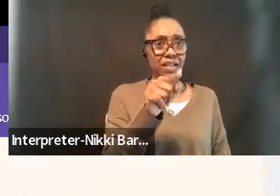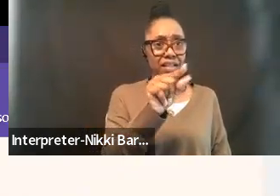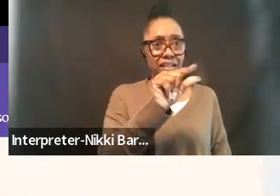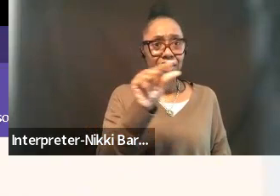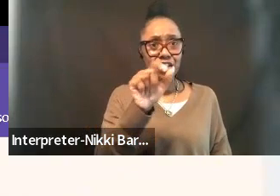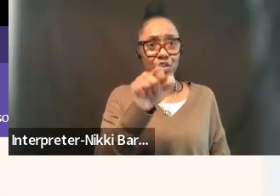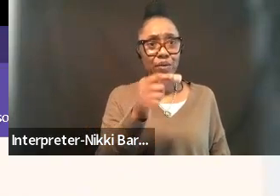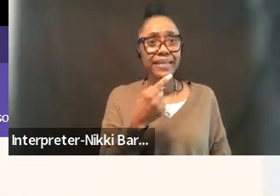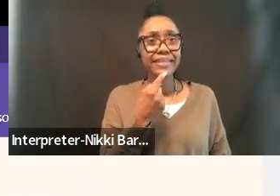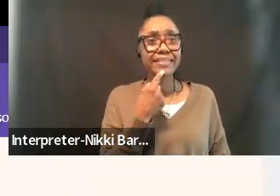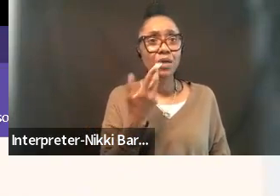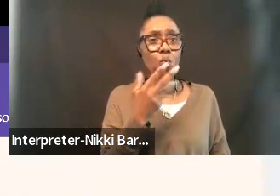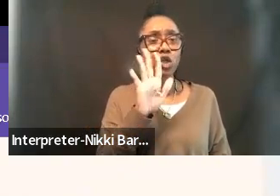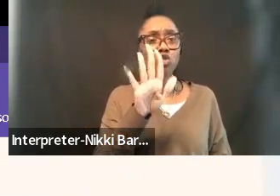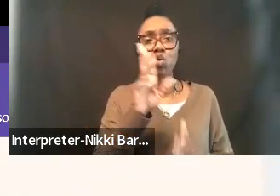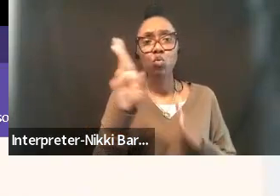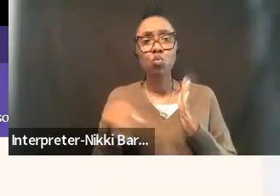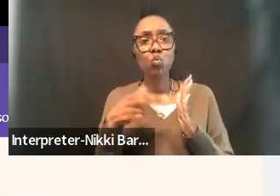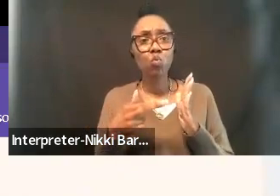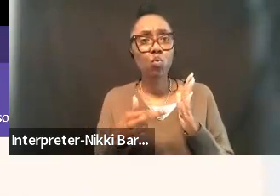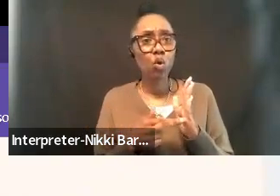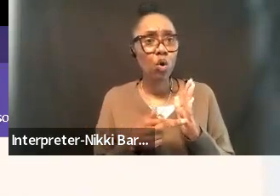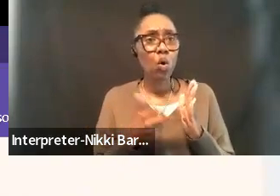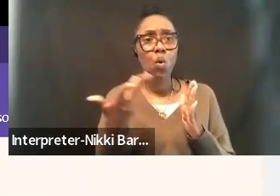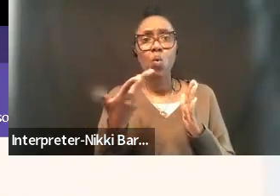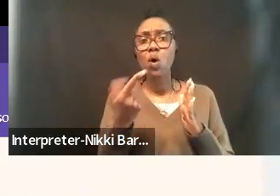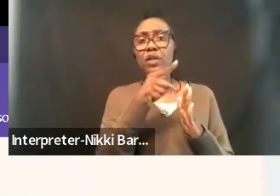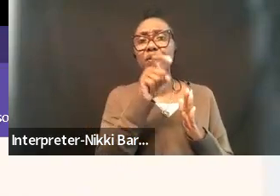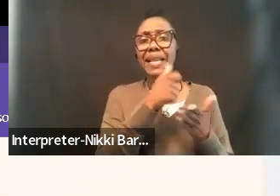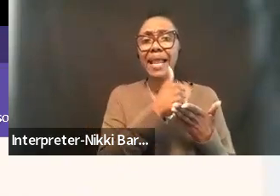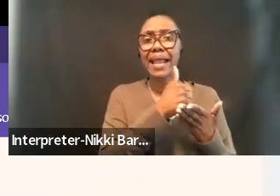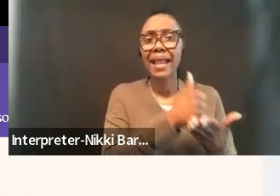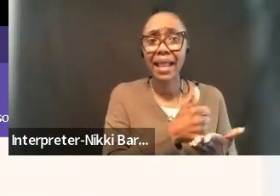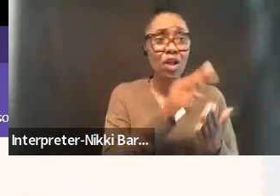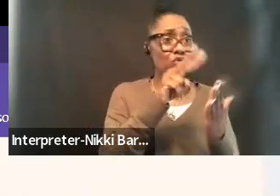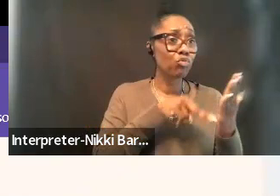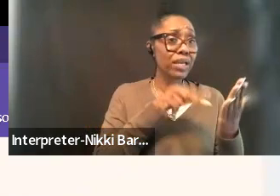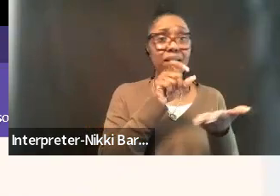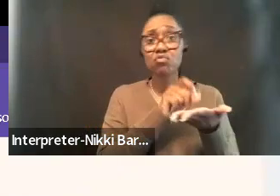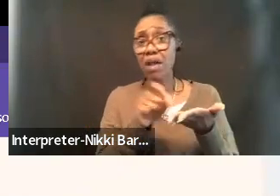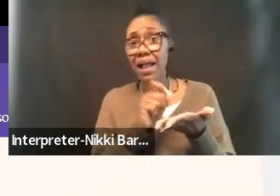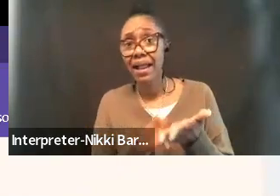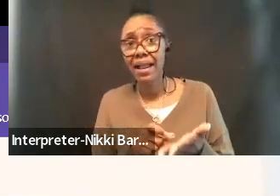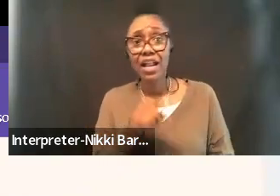Where you can say what role you're in, what do you need help with. Is it reading writing? So like when you select the role. It says parent caregiver educator. I'm here for me.